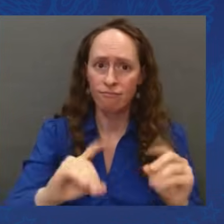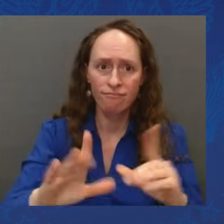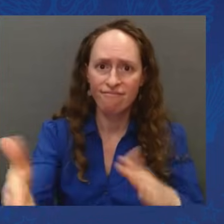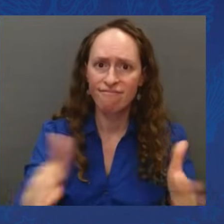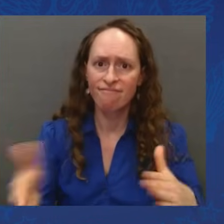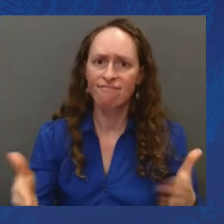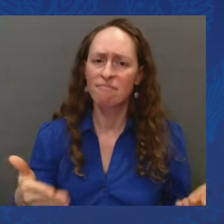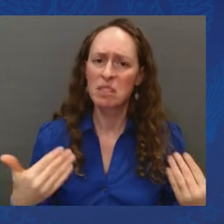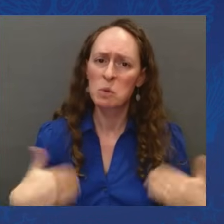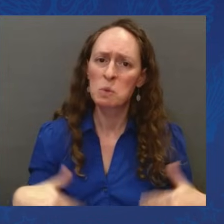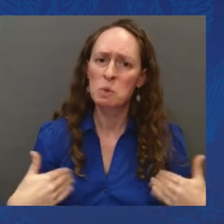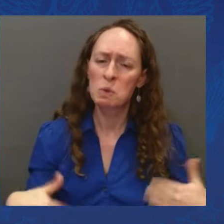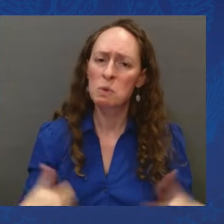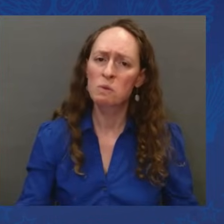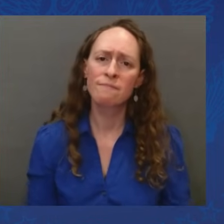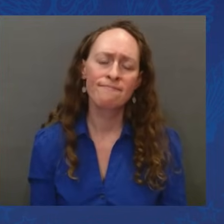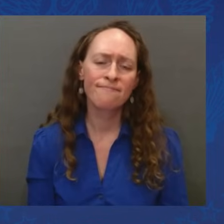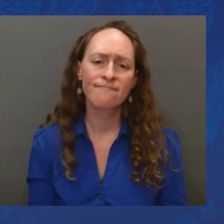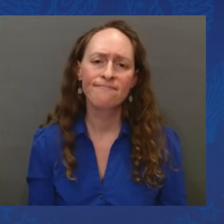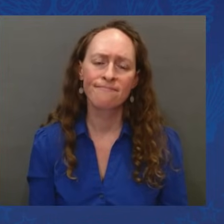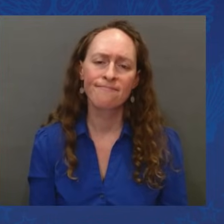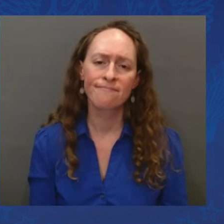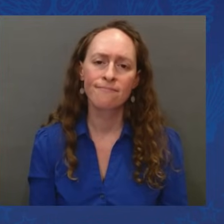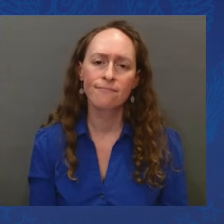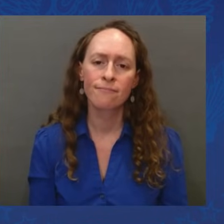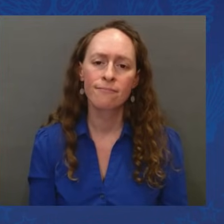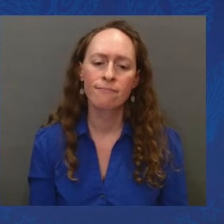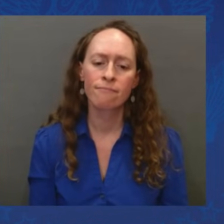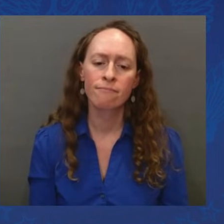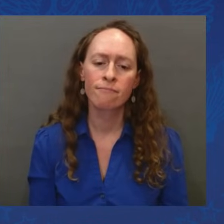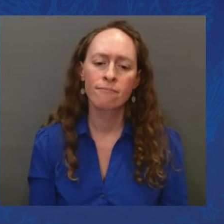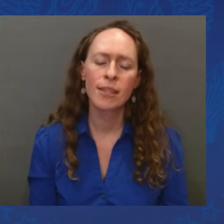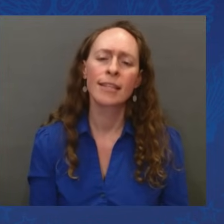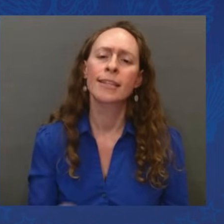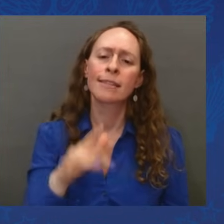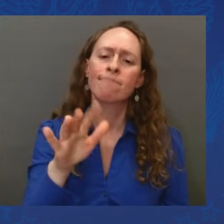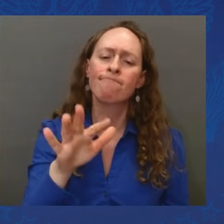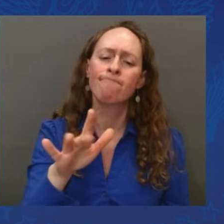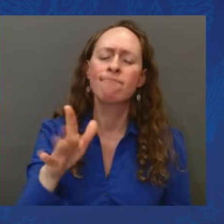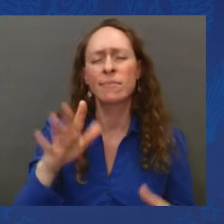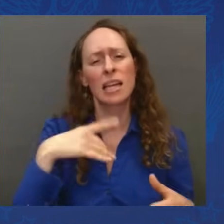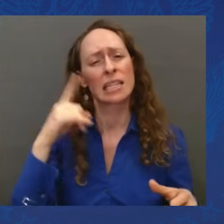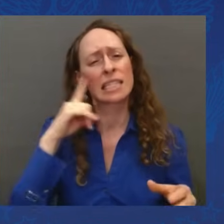I think is most important is that since I --